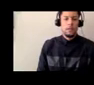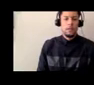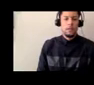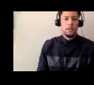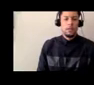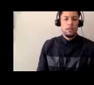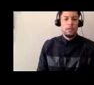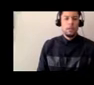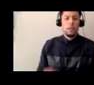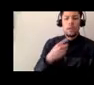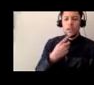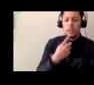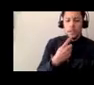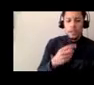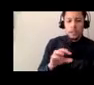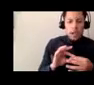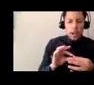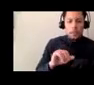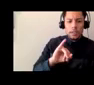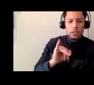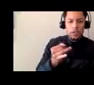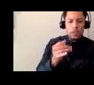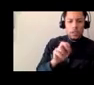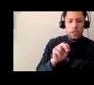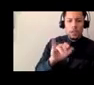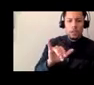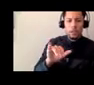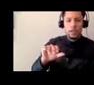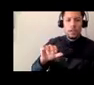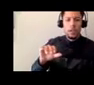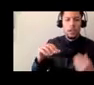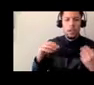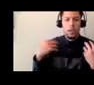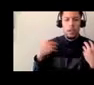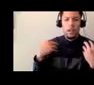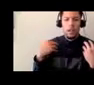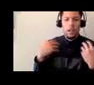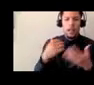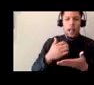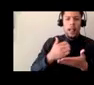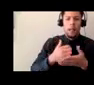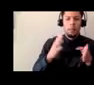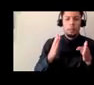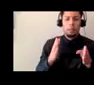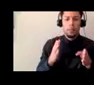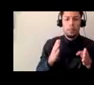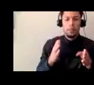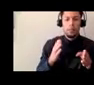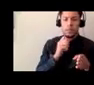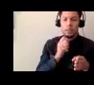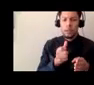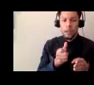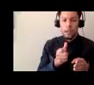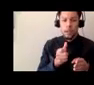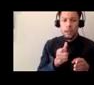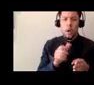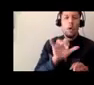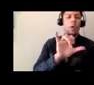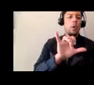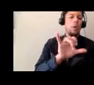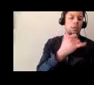Jenny's helpers is not -- oh, thank you.